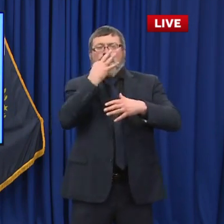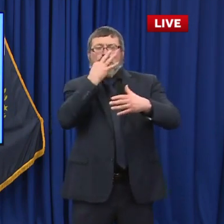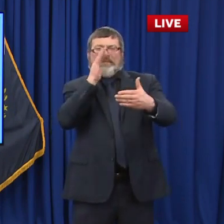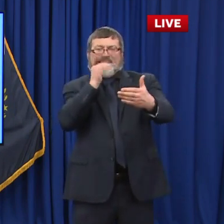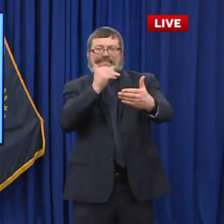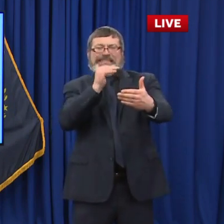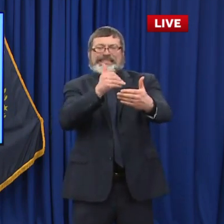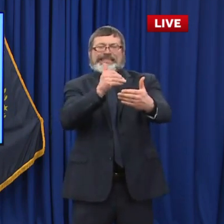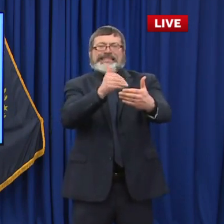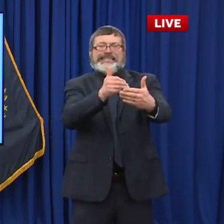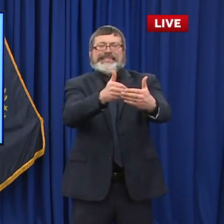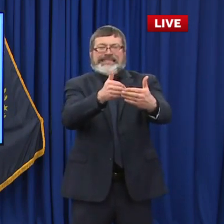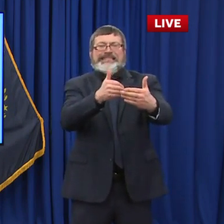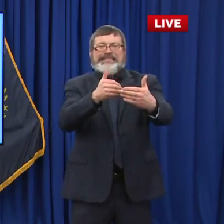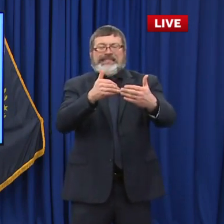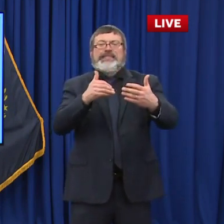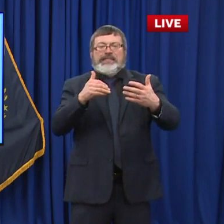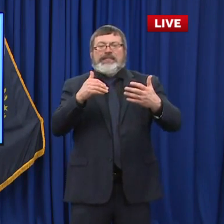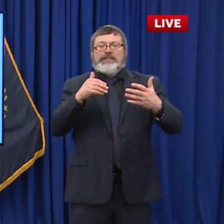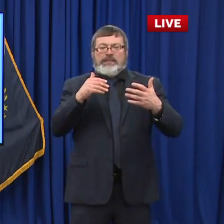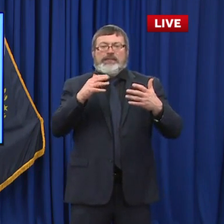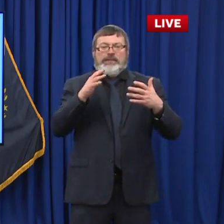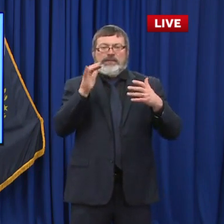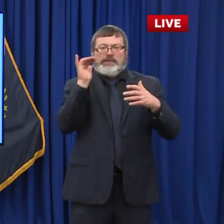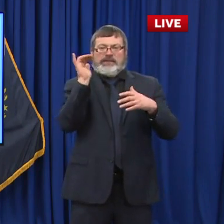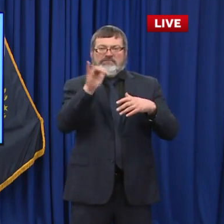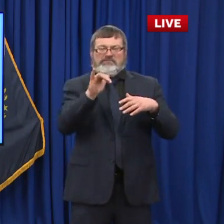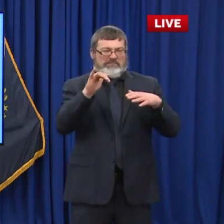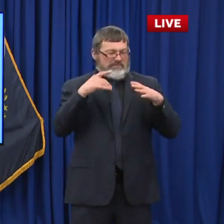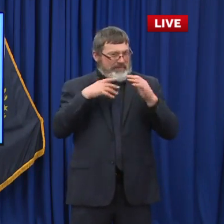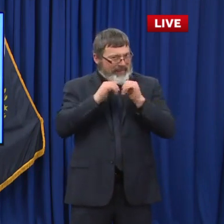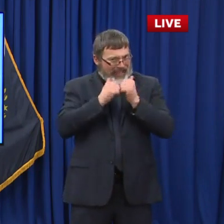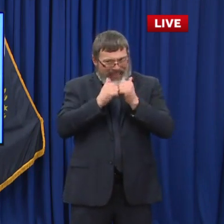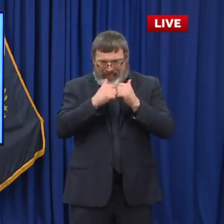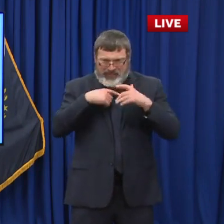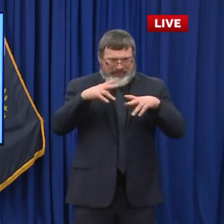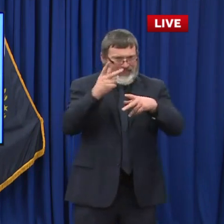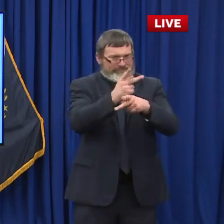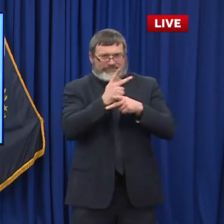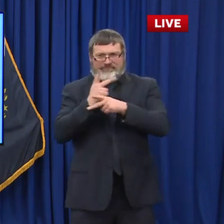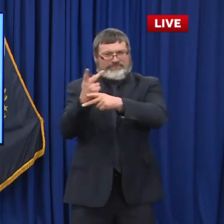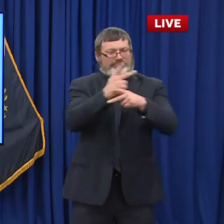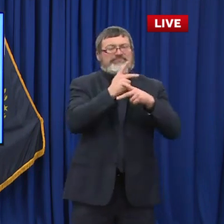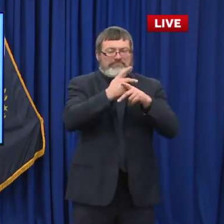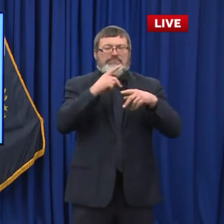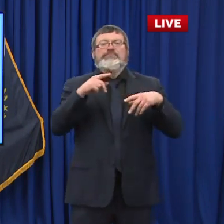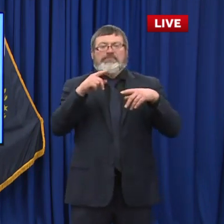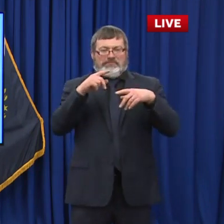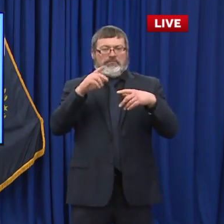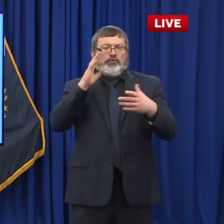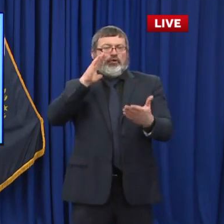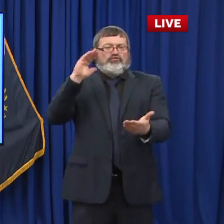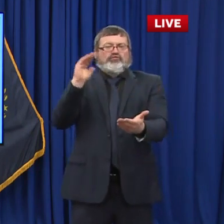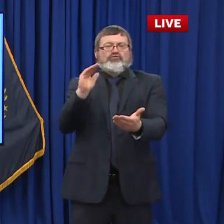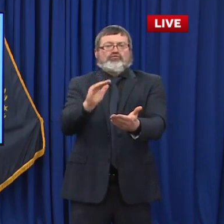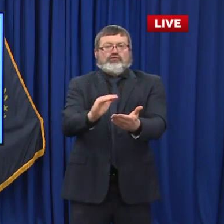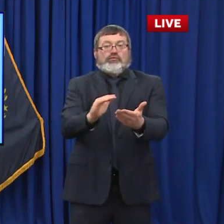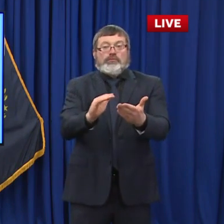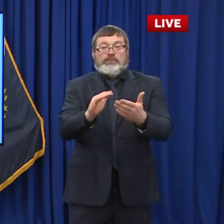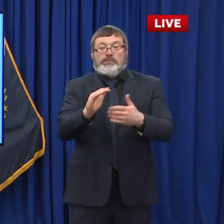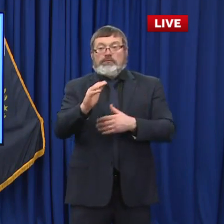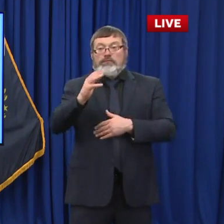WE ARE EXCITED ABOUT THE POTENTIAL OF THIS VACCINE AND BRINGING THIS ENDEMIC UNDER CONTROL AND SAVING LIVES.